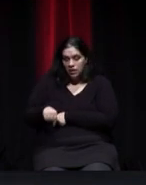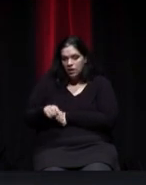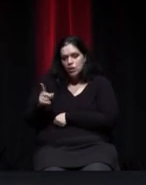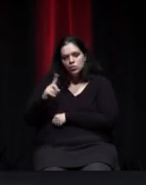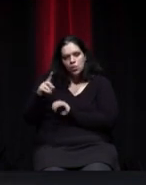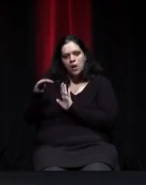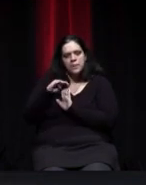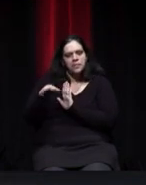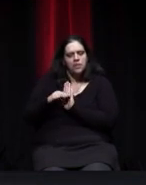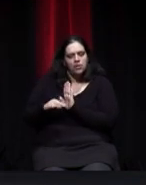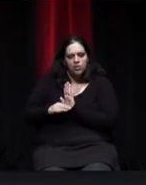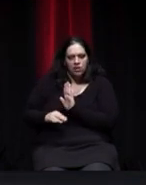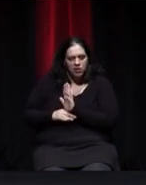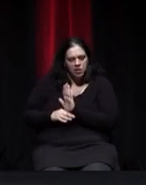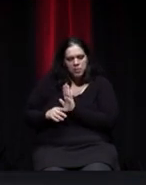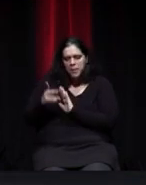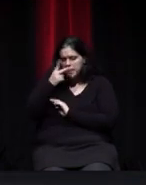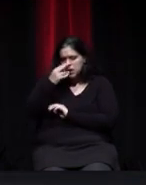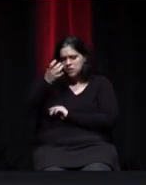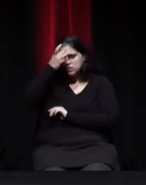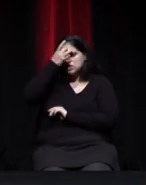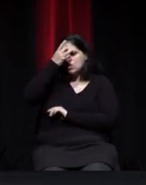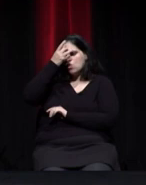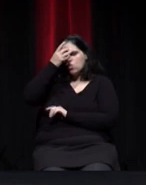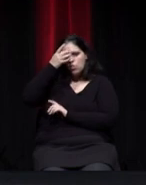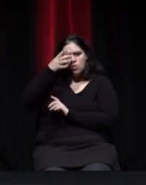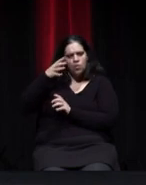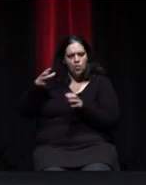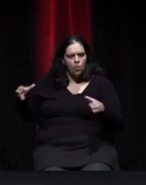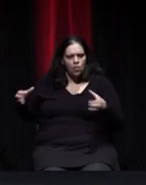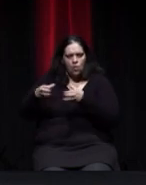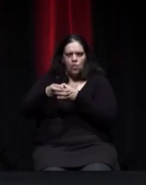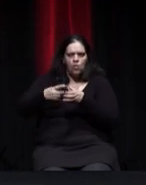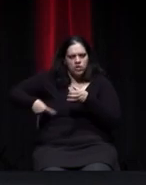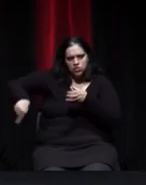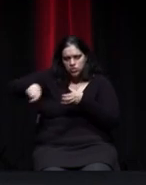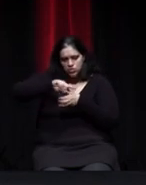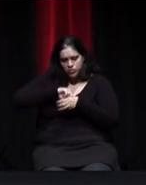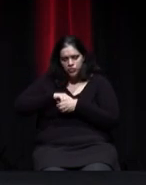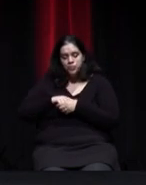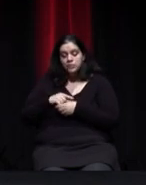but it's a kind of collective thinking. When we get to the '90s,